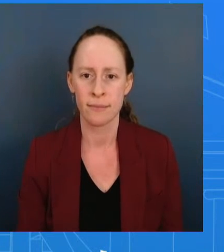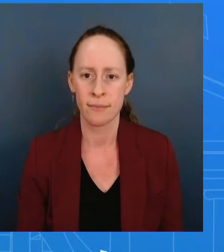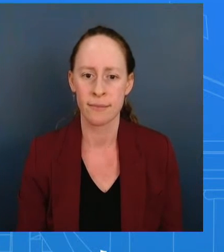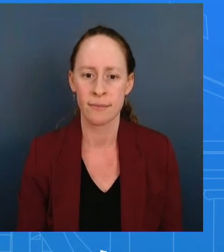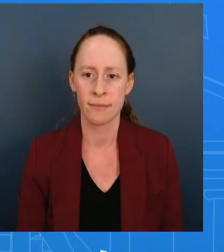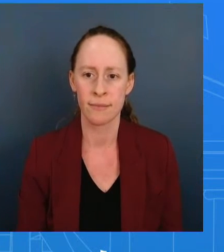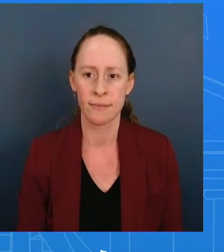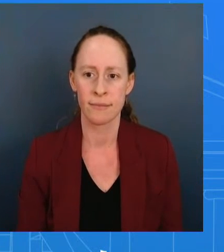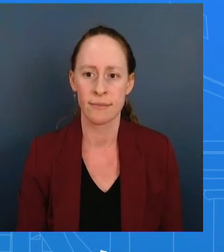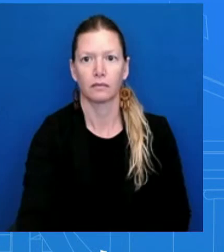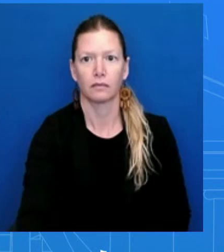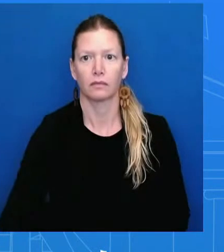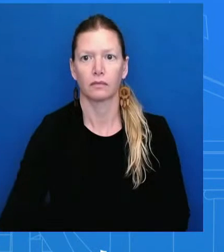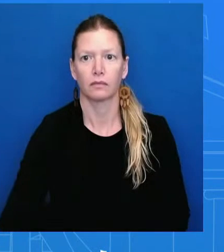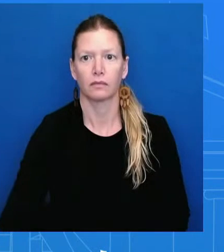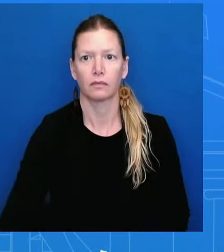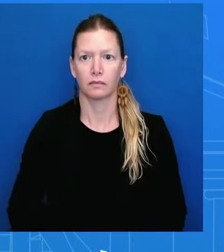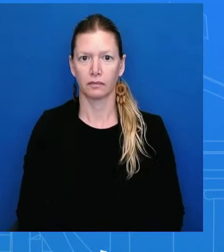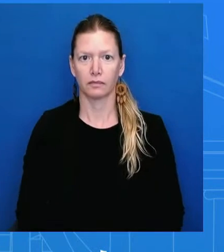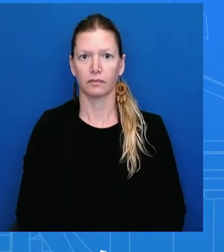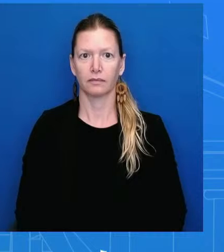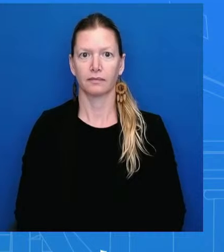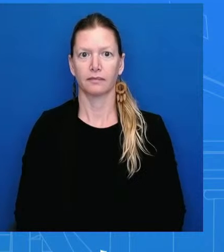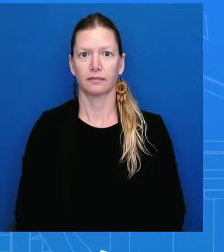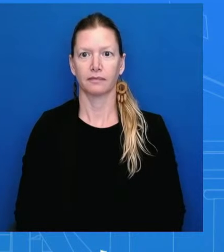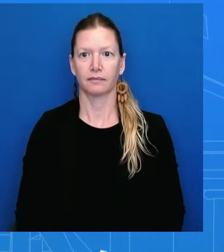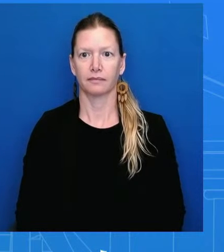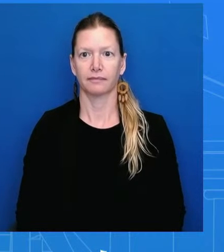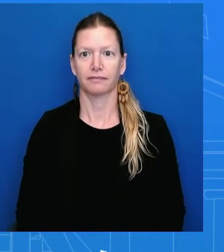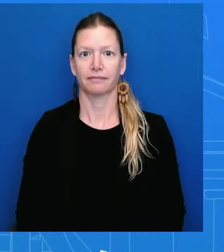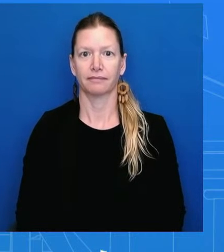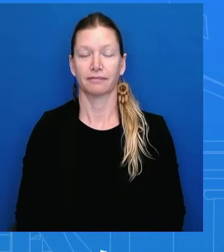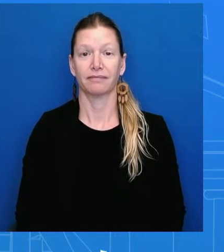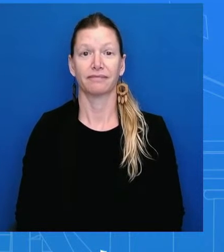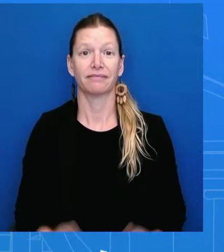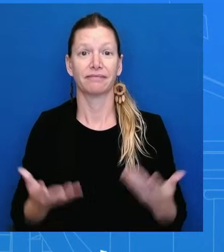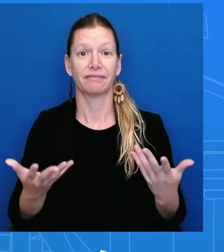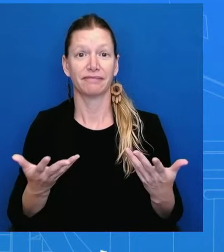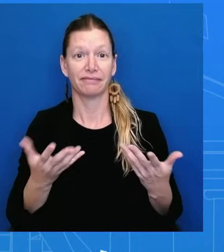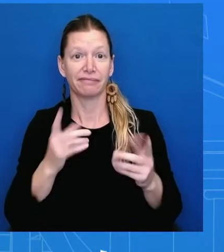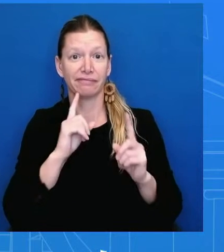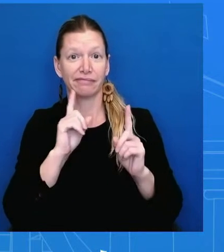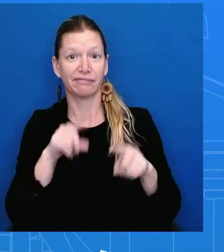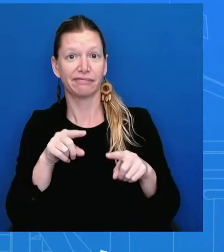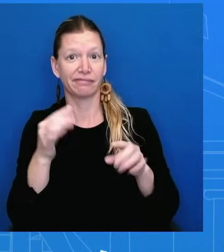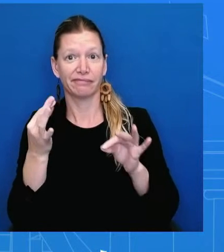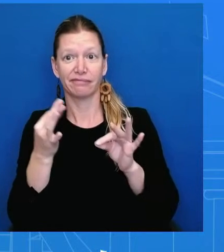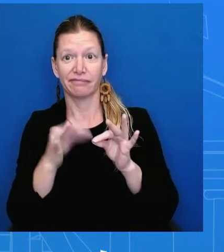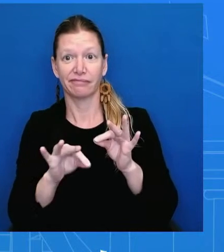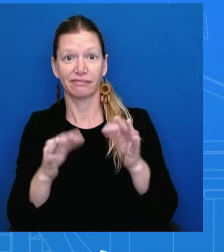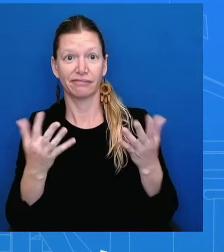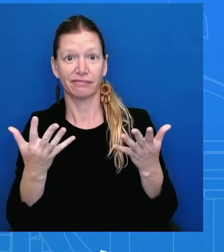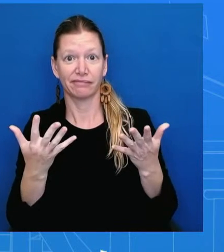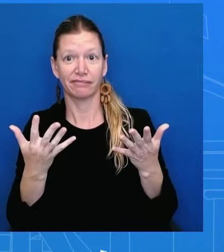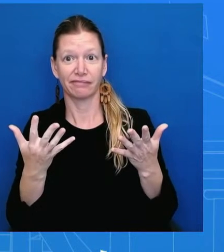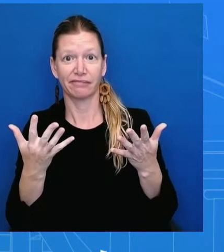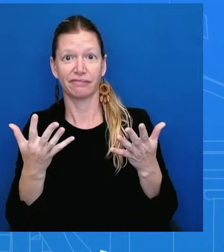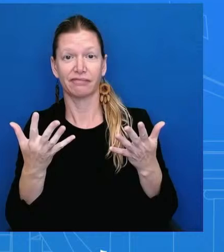Again, I'm not going to get into the text and the discussions about what the draft is going to look like, David. I think you can understand that.